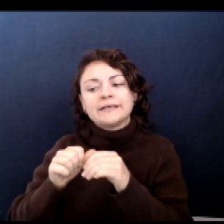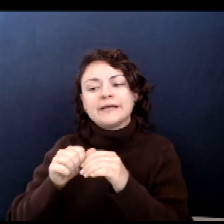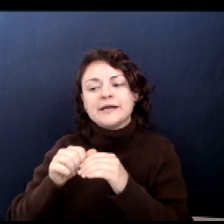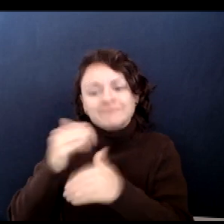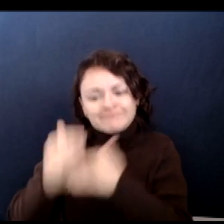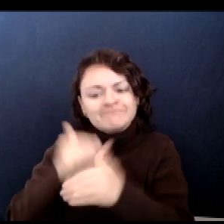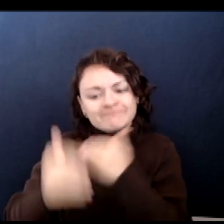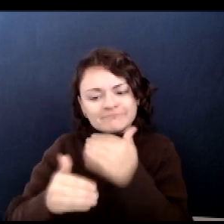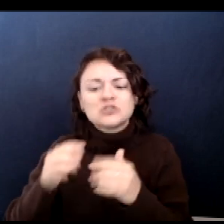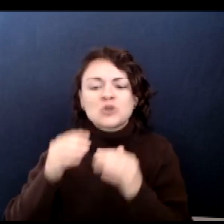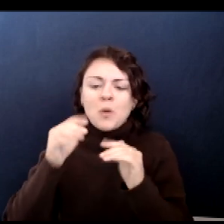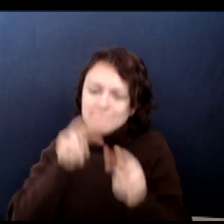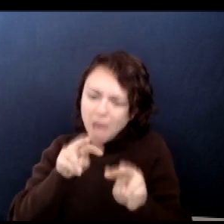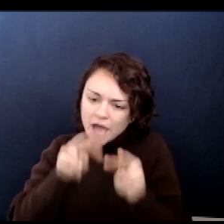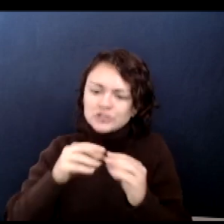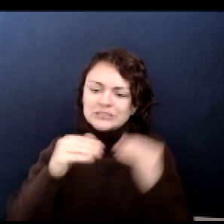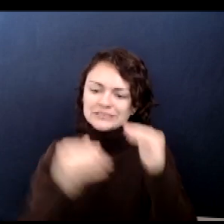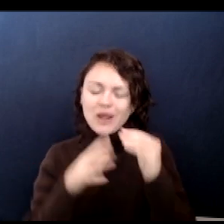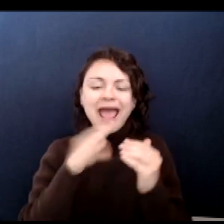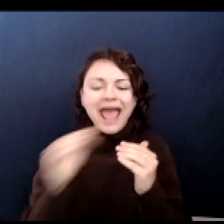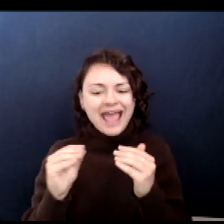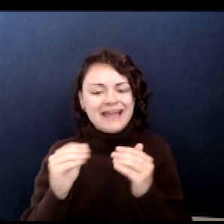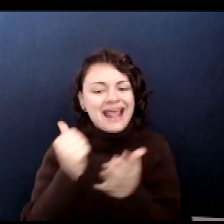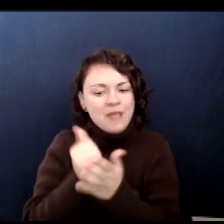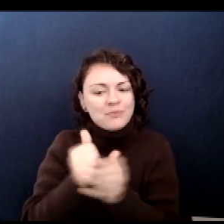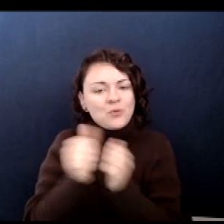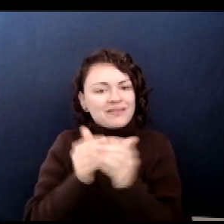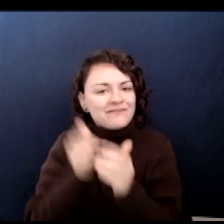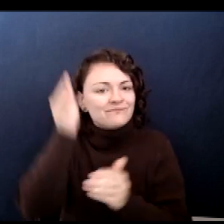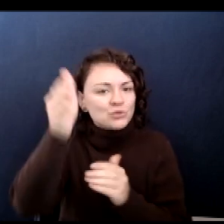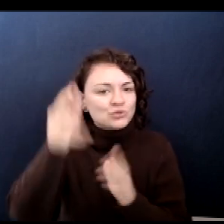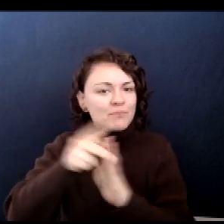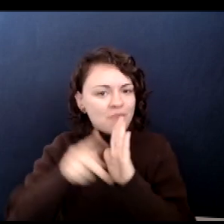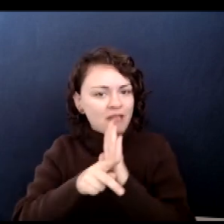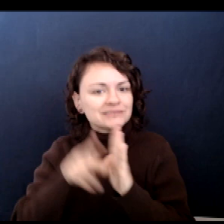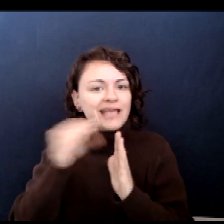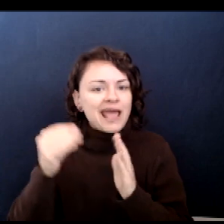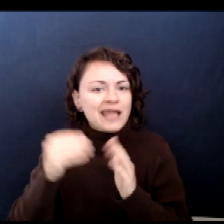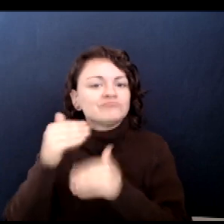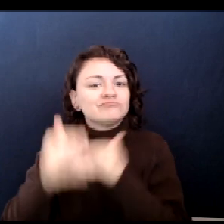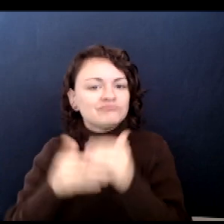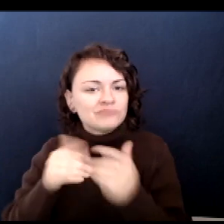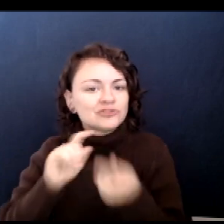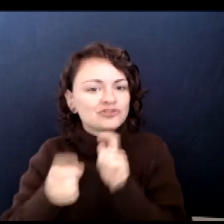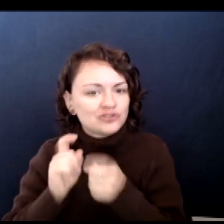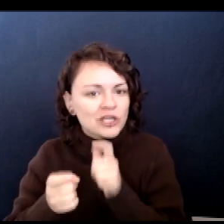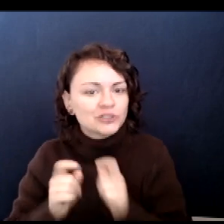as well as inform policy and operational changes. Next slide, please. What we